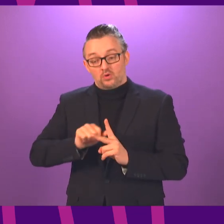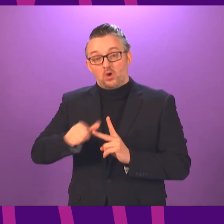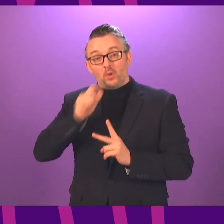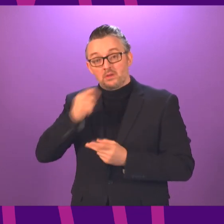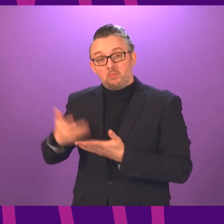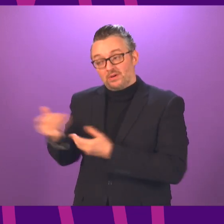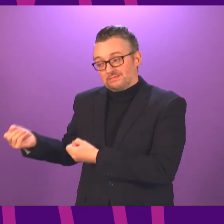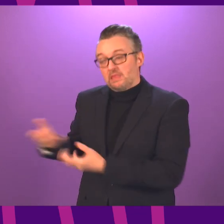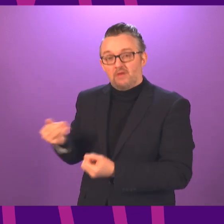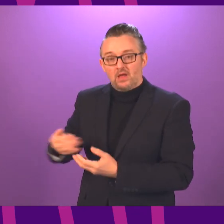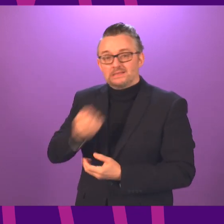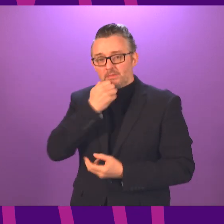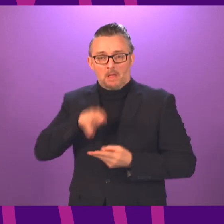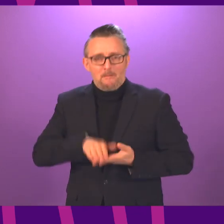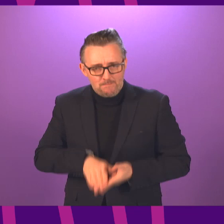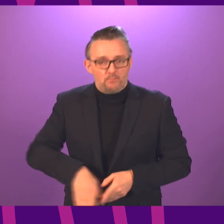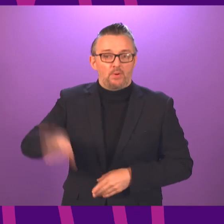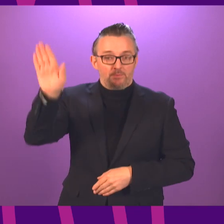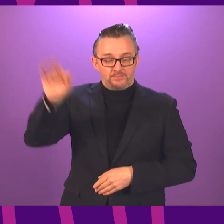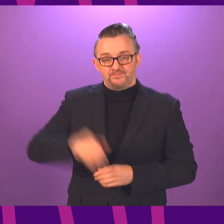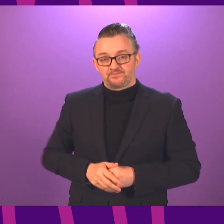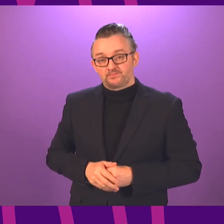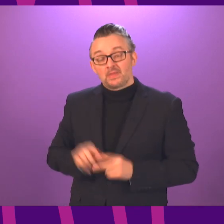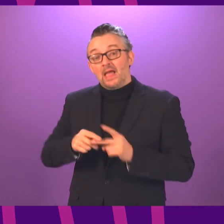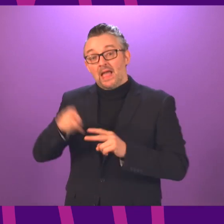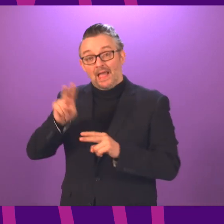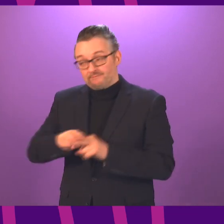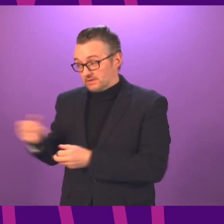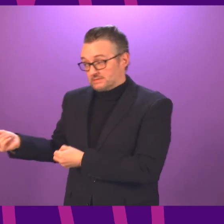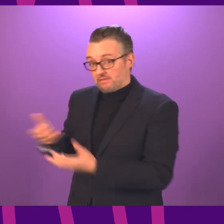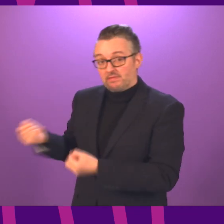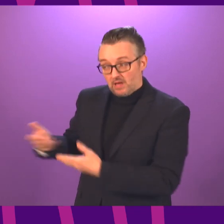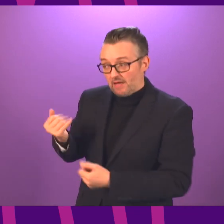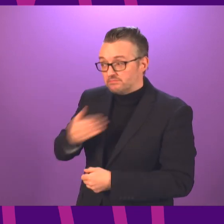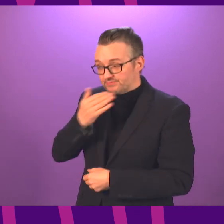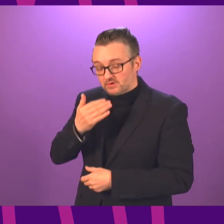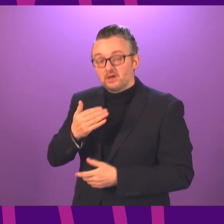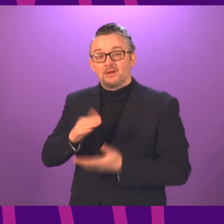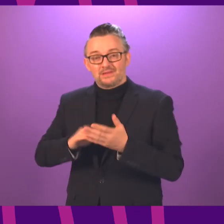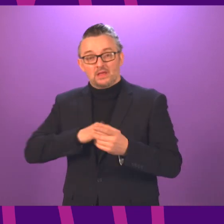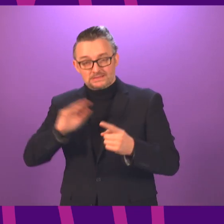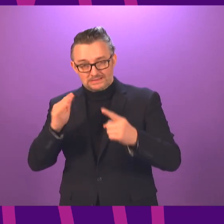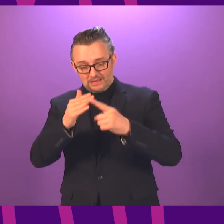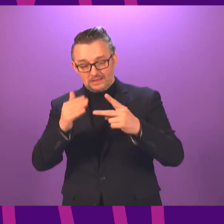once more. Indeed, if supplies allow, we will now aim to reach key vaccination targets earlier